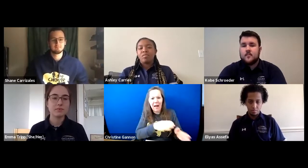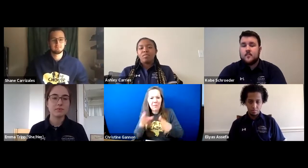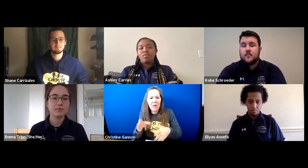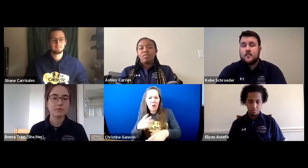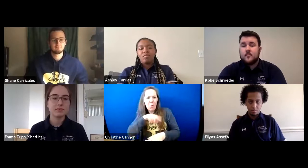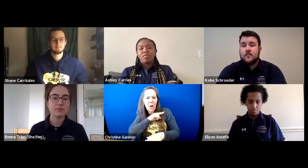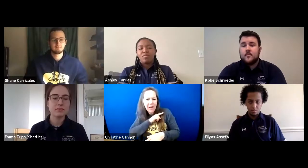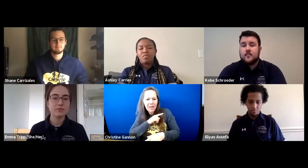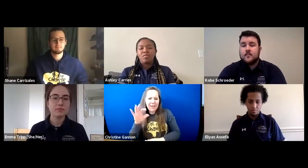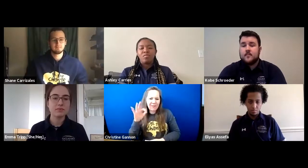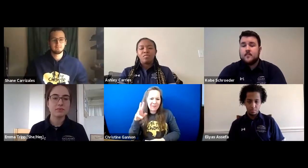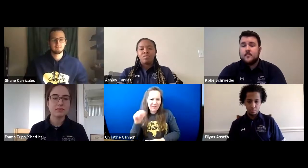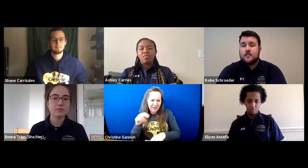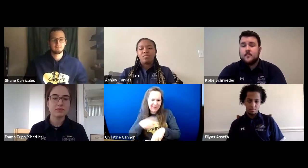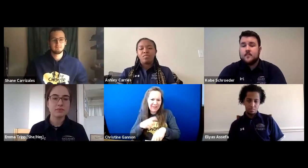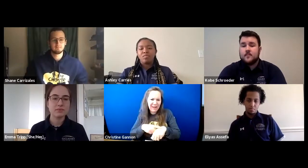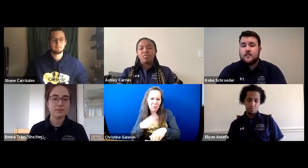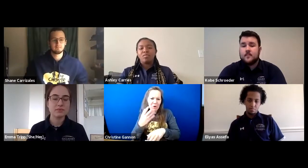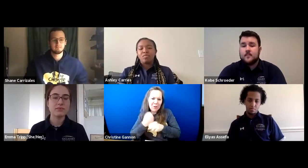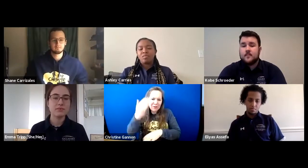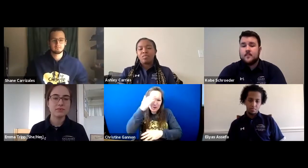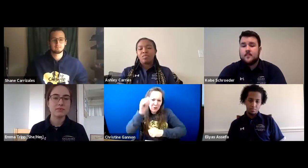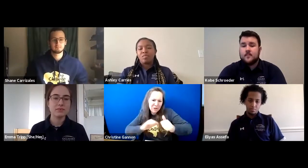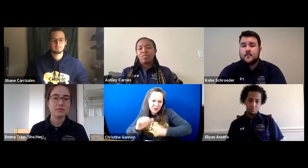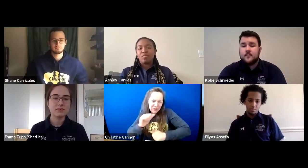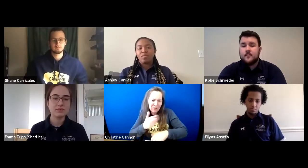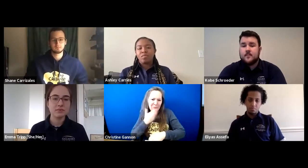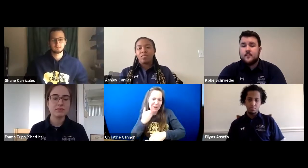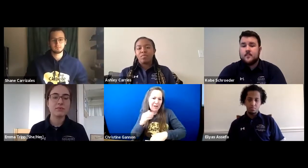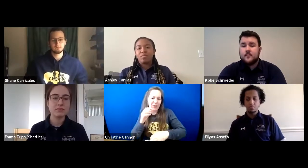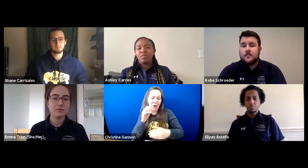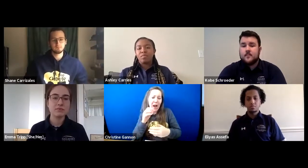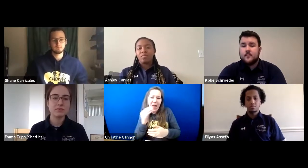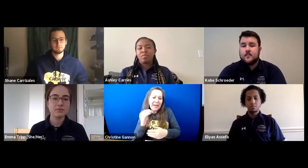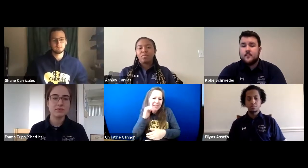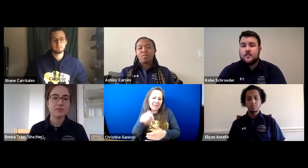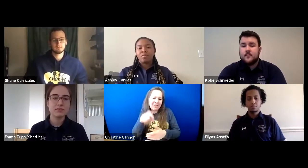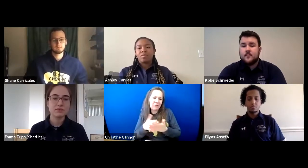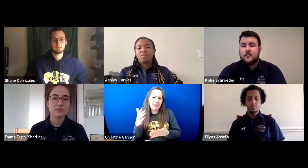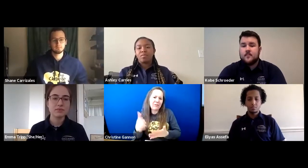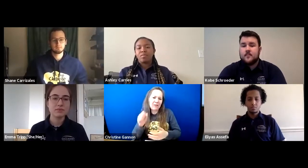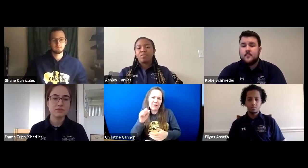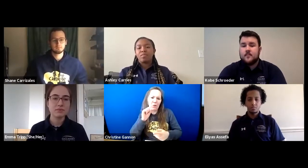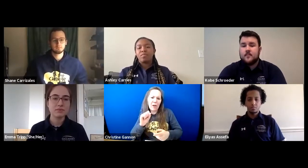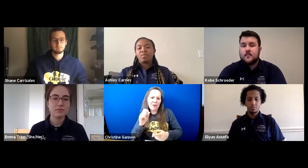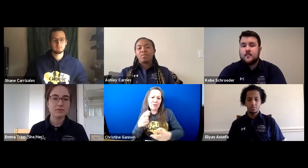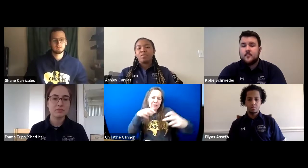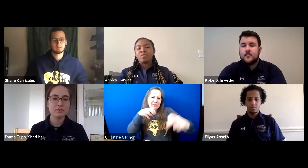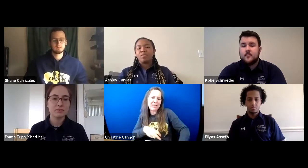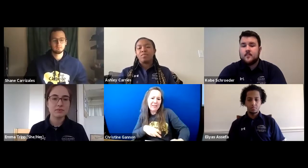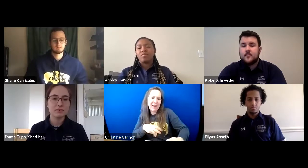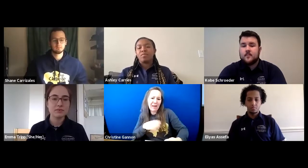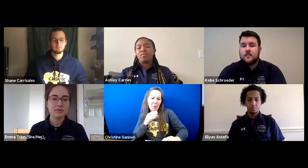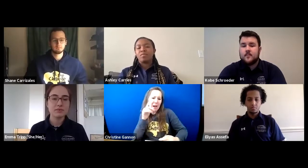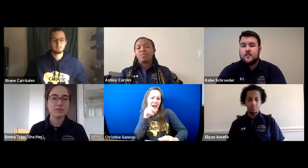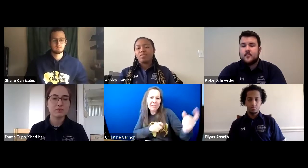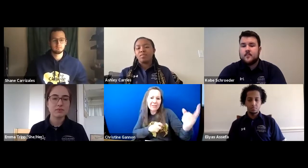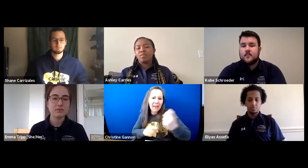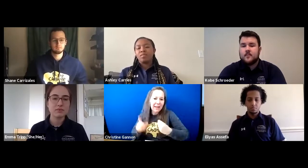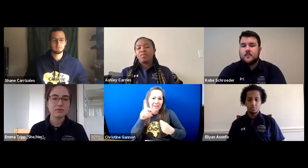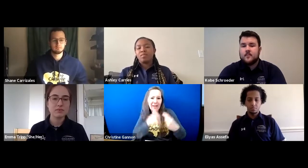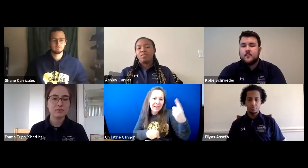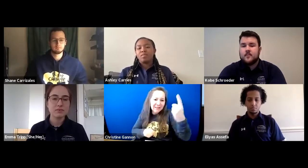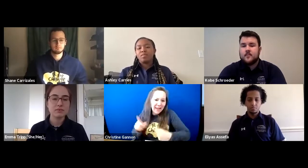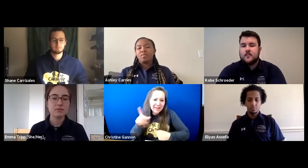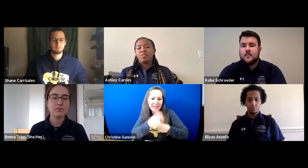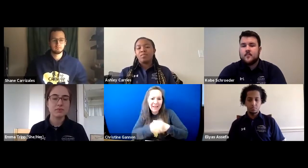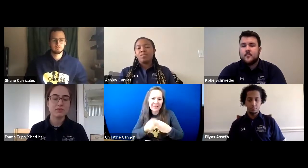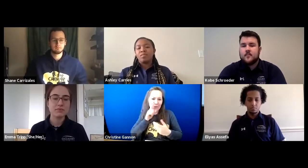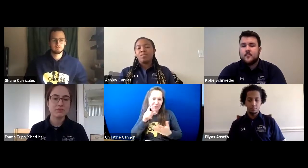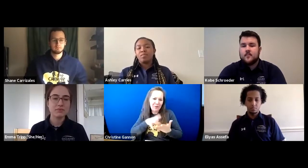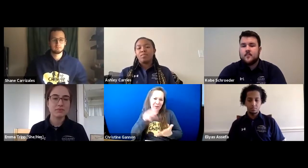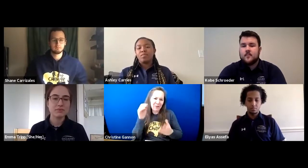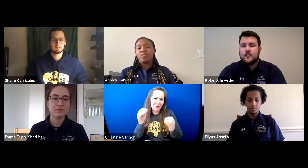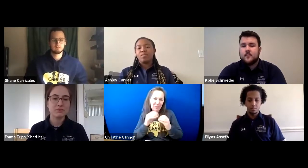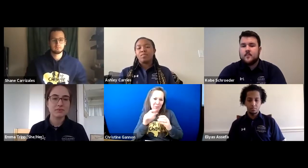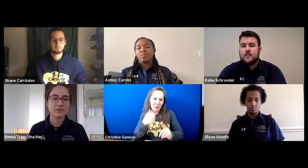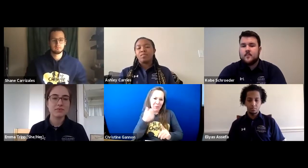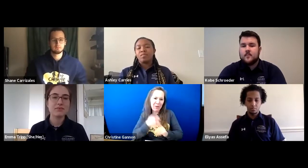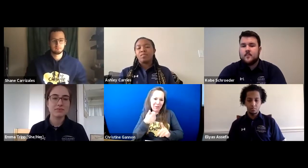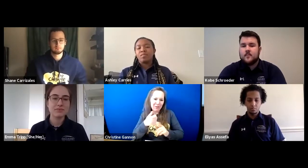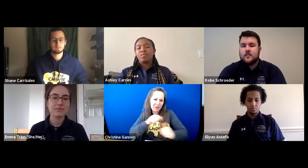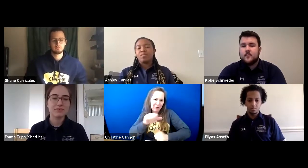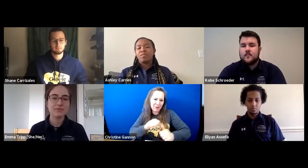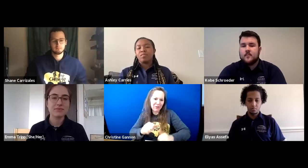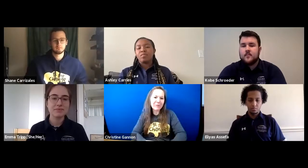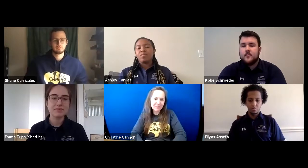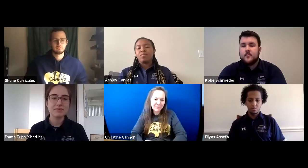That’s not the kind of time that I mean. But rather, quality fun time to get to know each other better. It could just be sitting together and asking each other questions and getting to know each other.